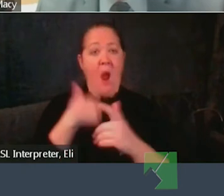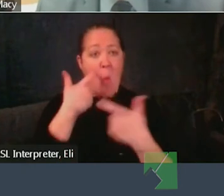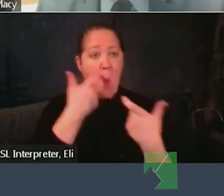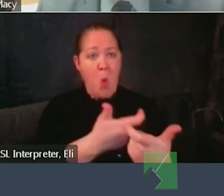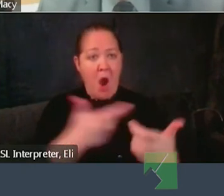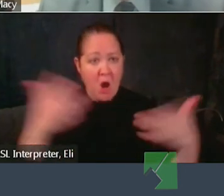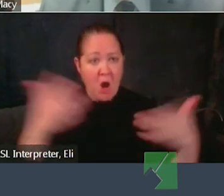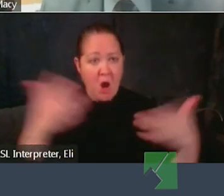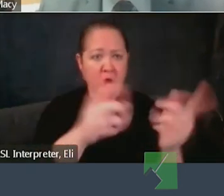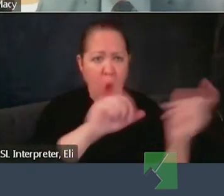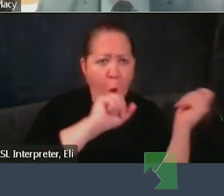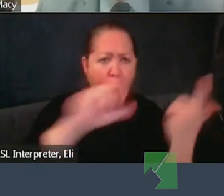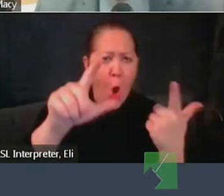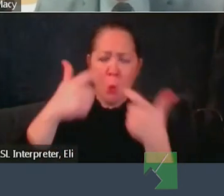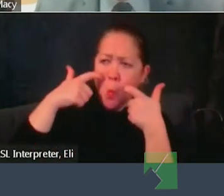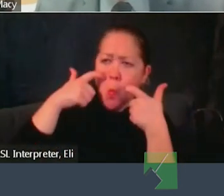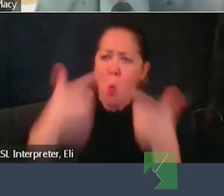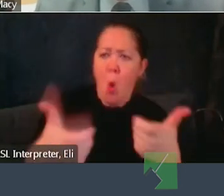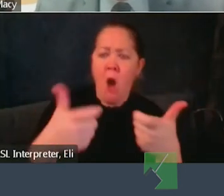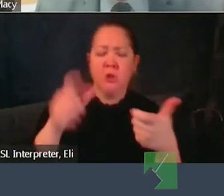It was no community input meeting.